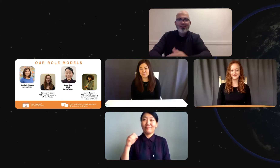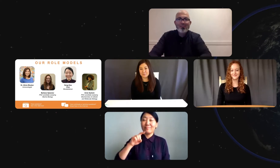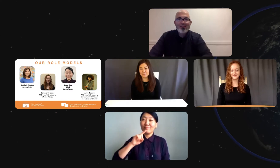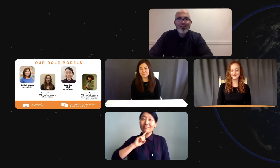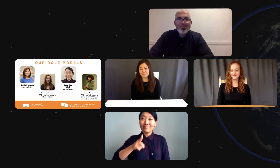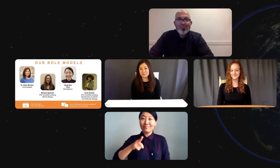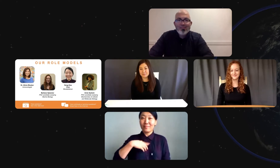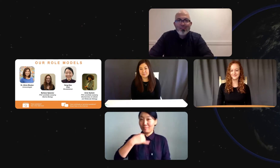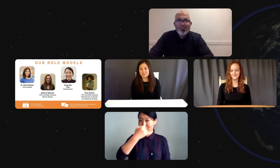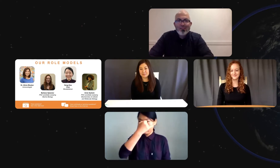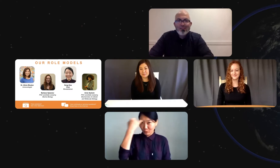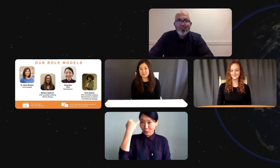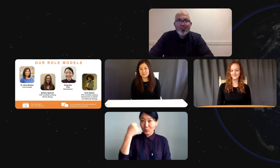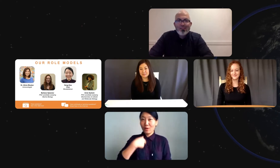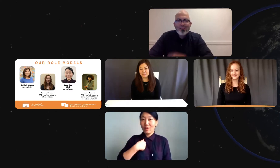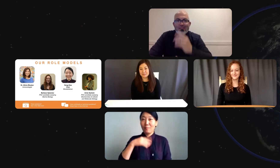Sure.